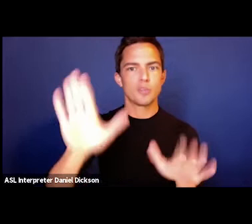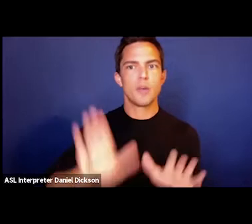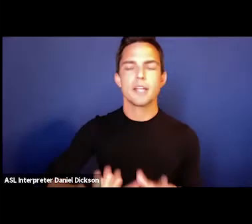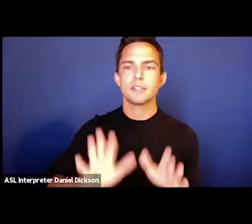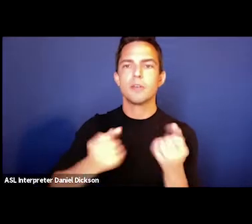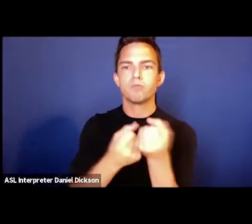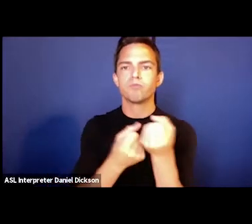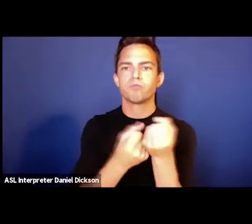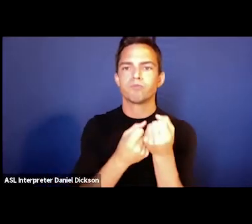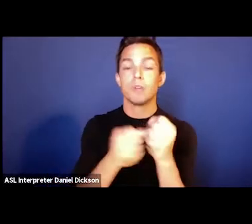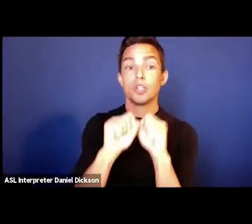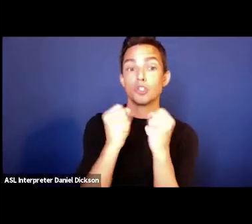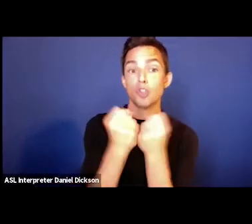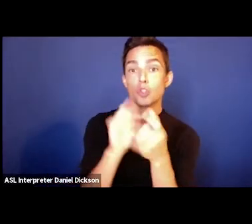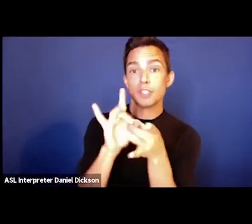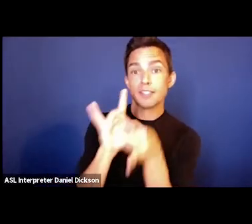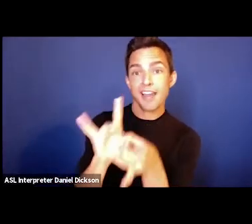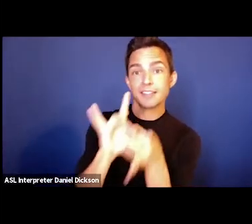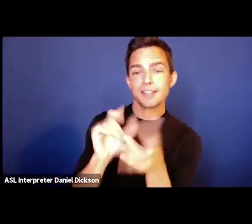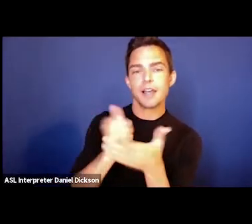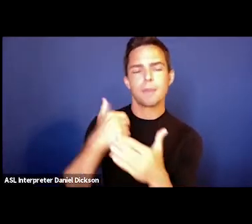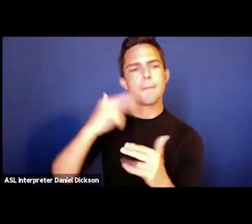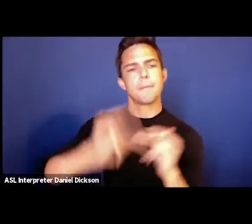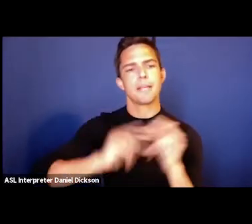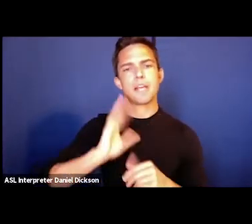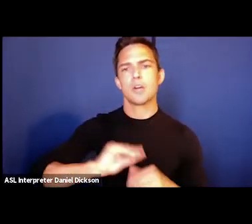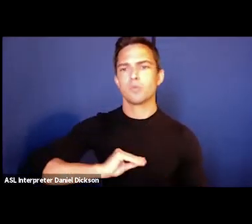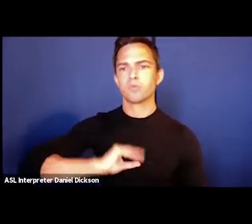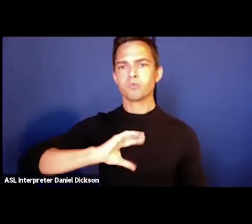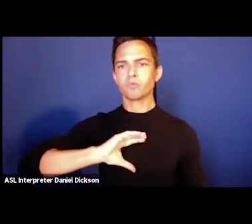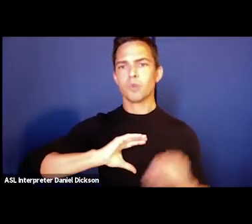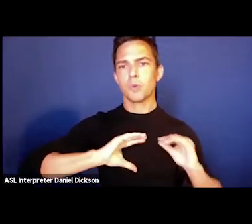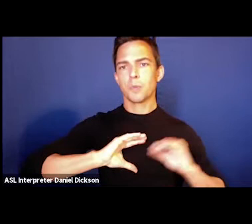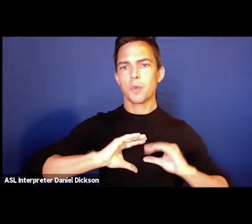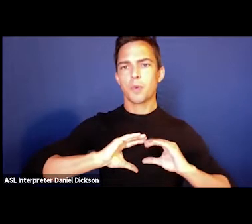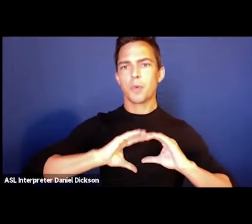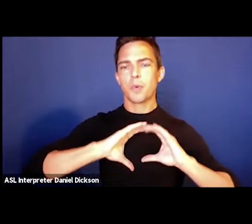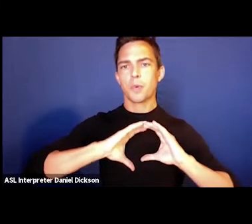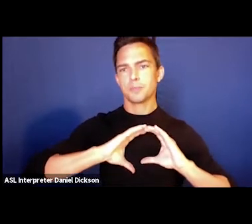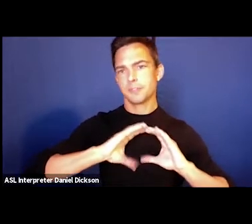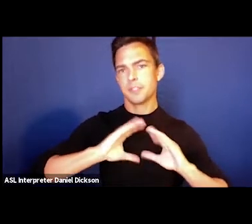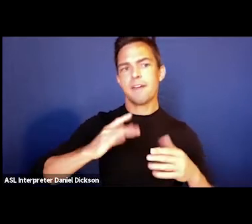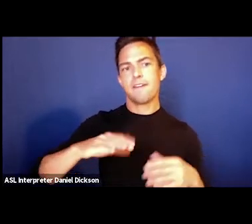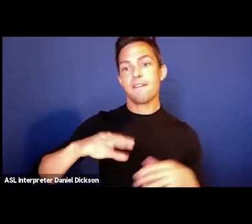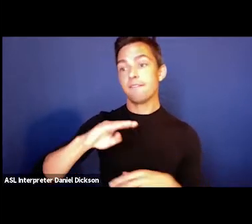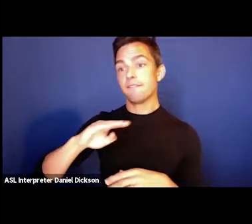connection helps us build our own self-worth by fulfilling the needs of others. You know as my